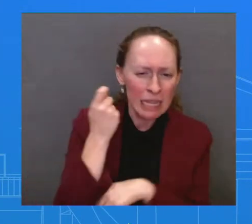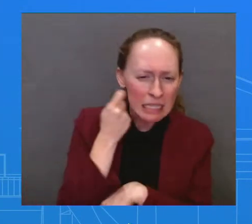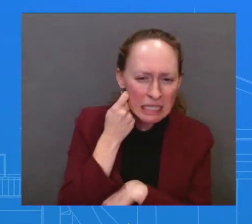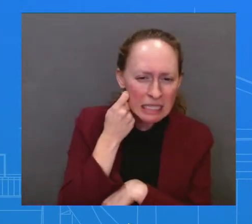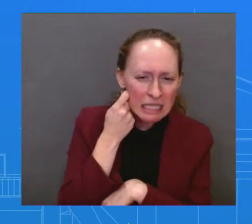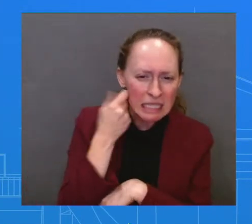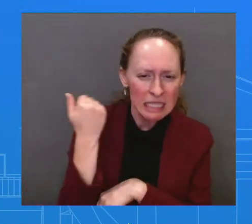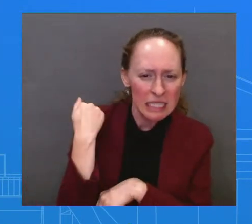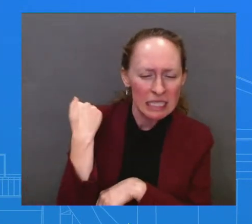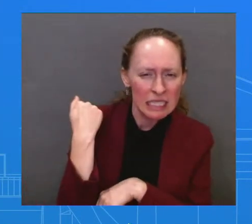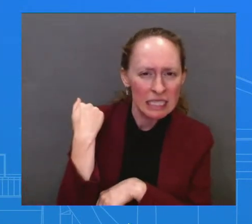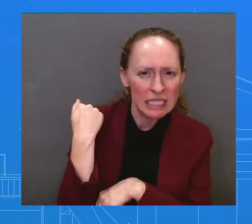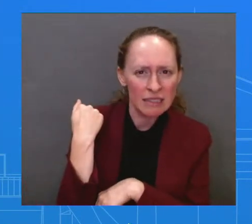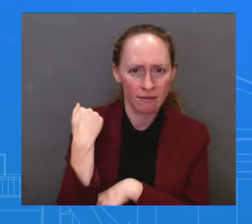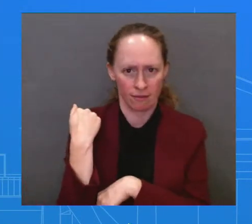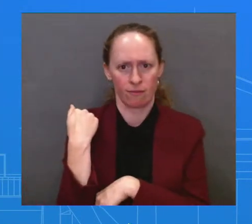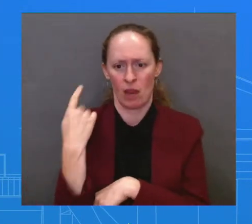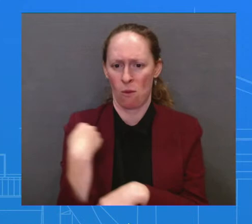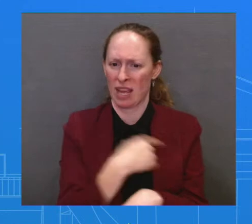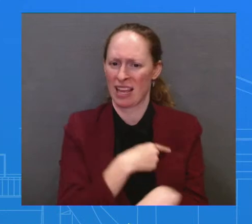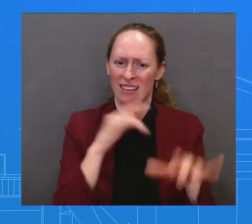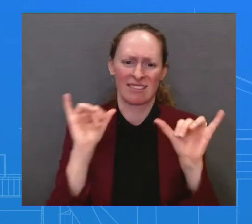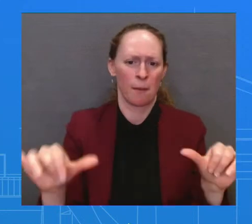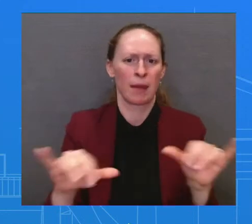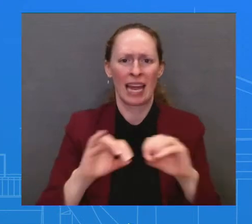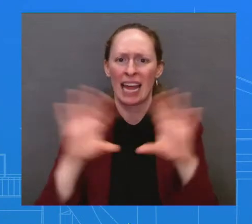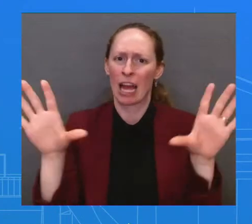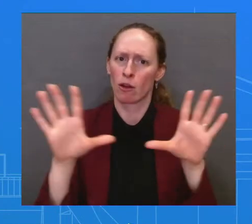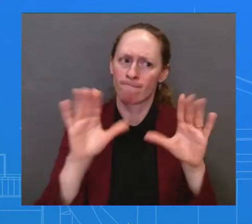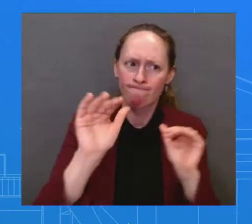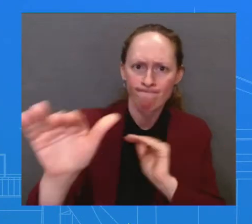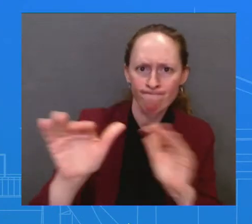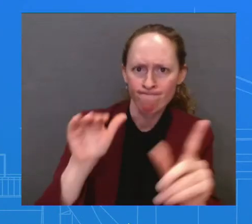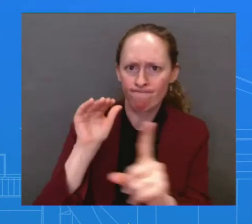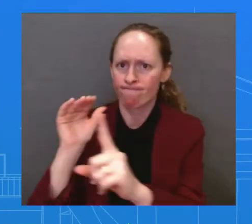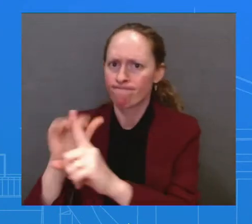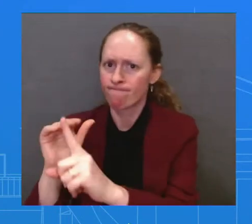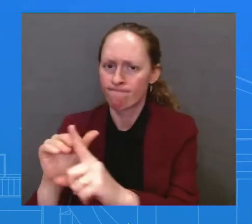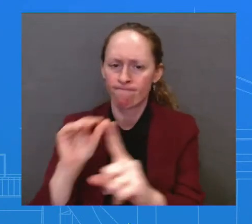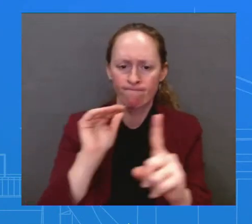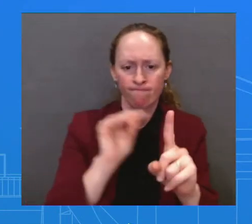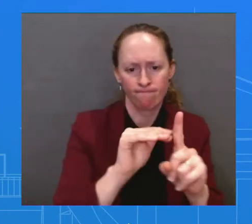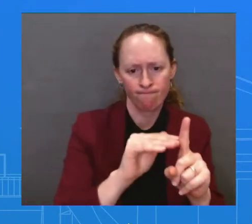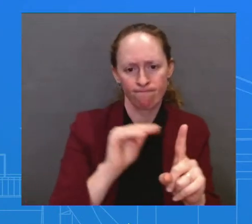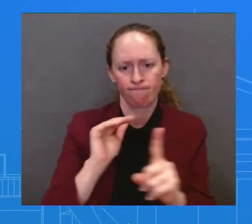And so, look, there was strong bipartisan support. Jake actually laid out some of his conversation and what he --